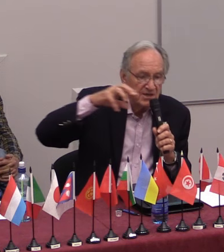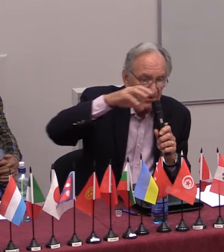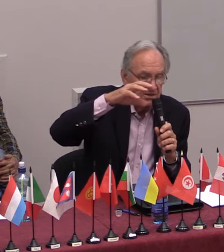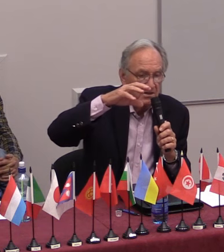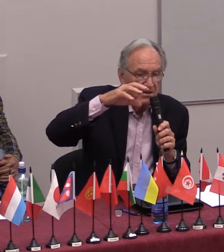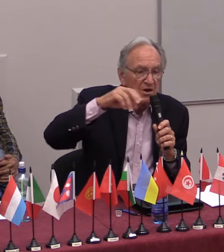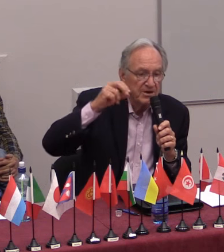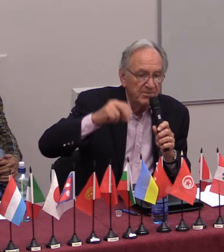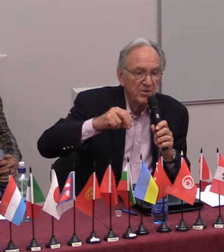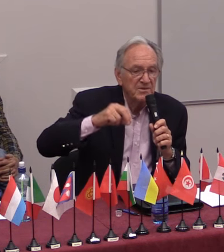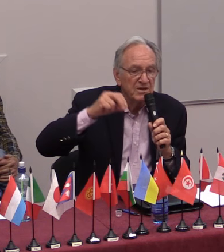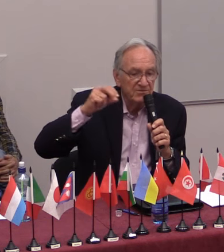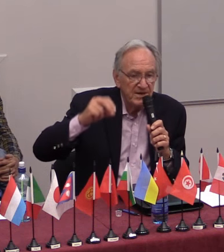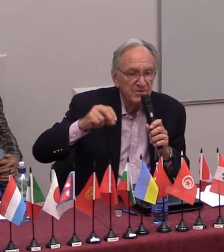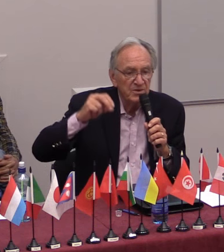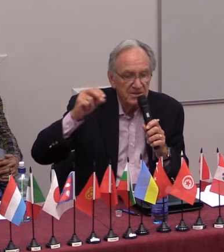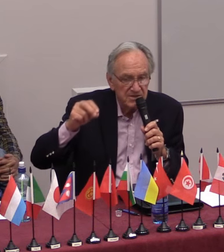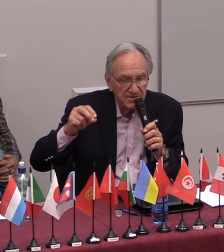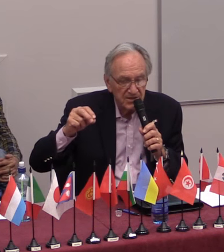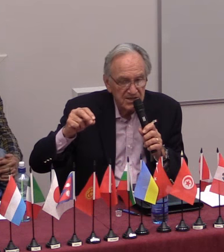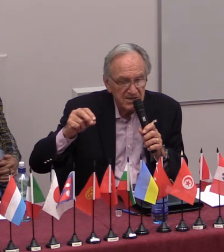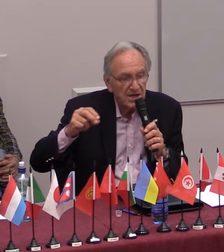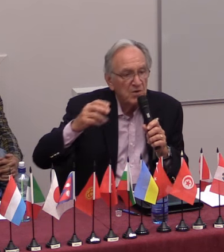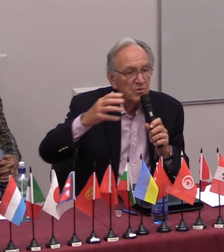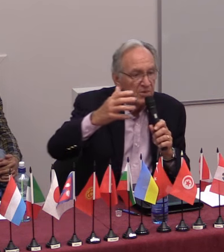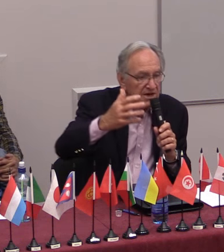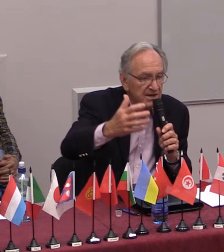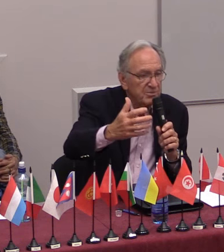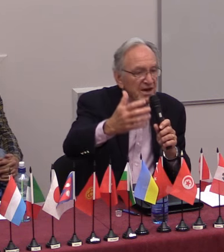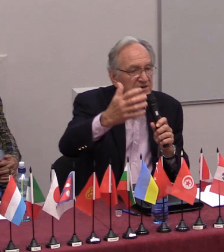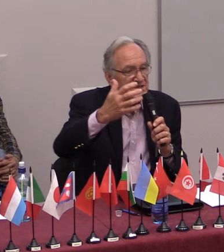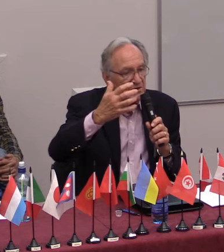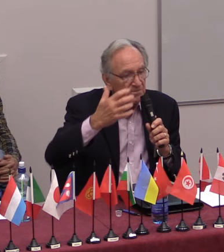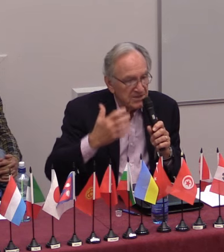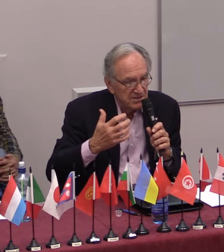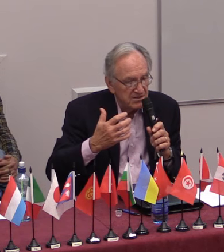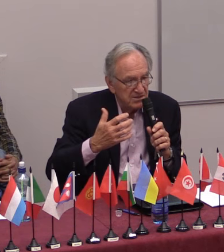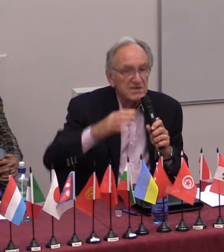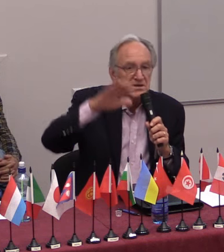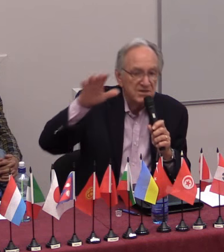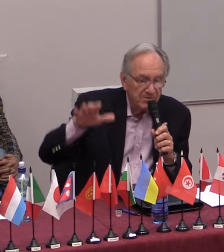summit on employment of people with disabilities, we're bringing in private sector businesses,